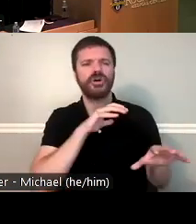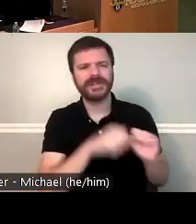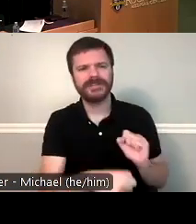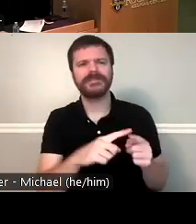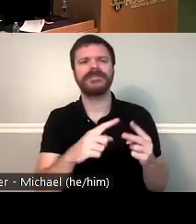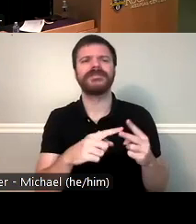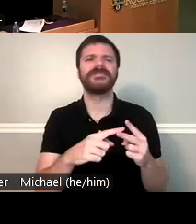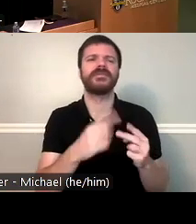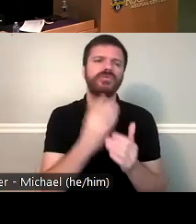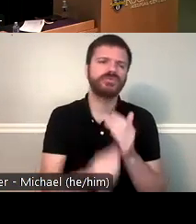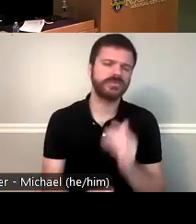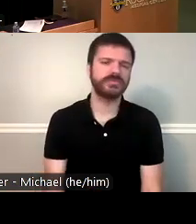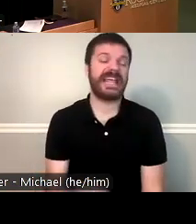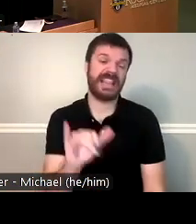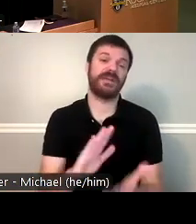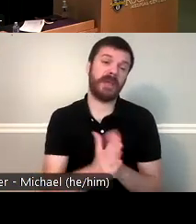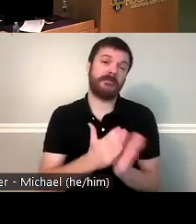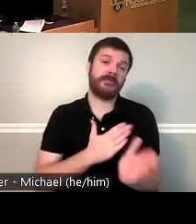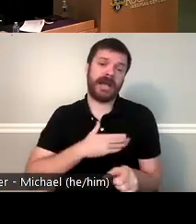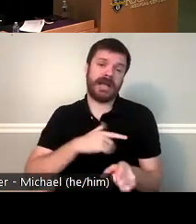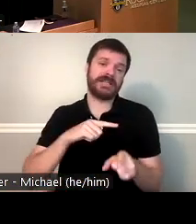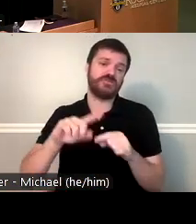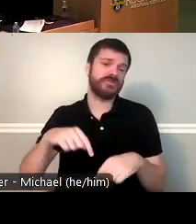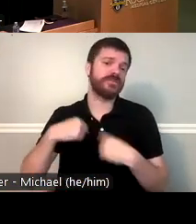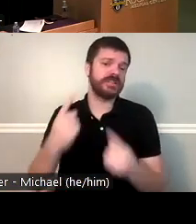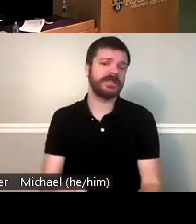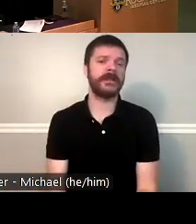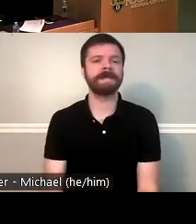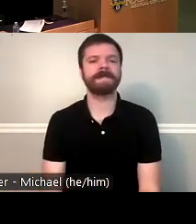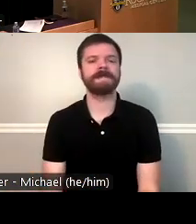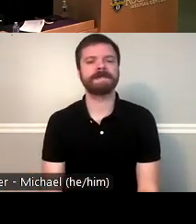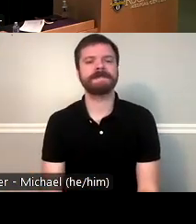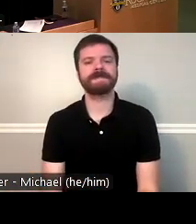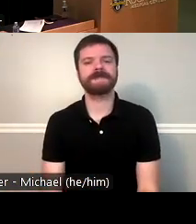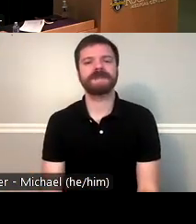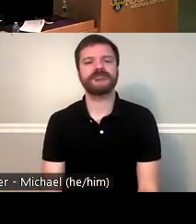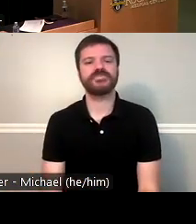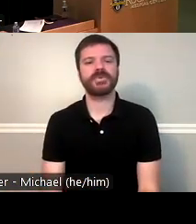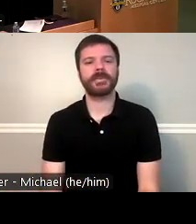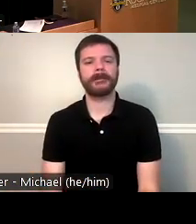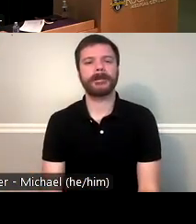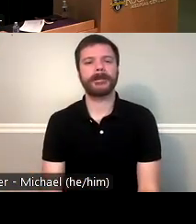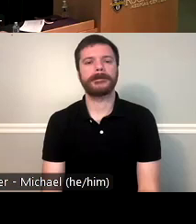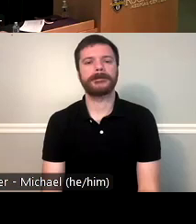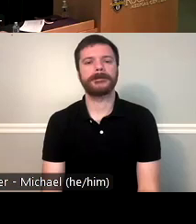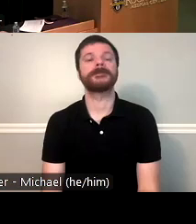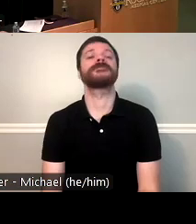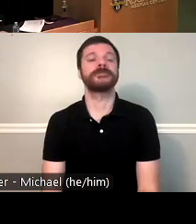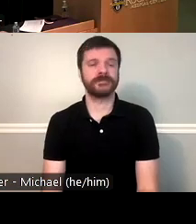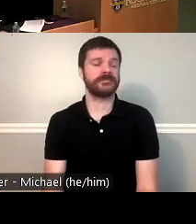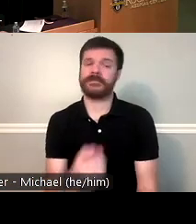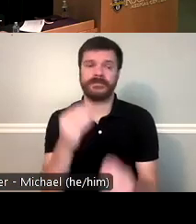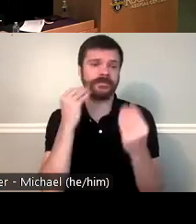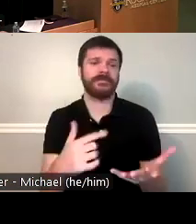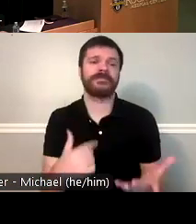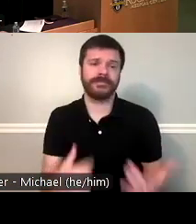specialty over the years um yet uh even though I've been doing this for many decades and I've